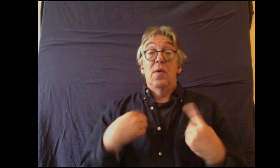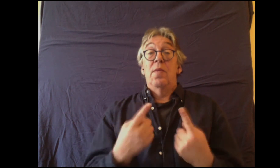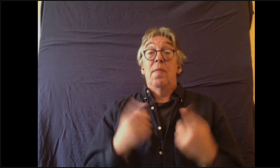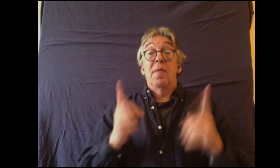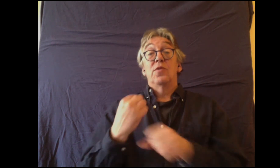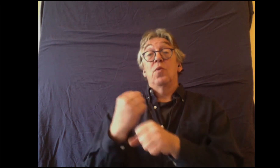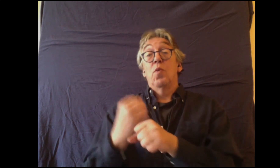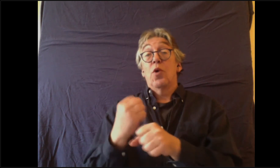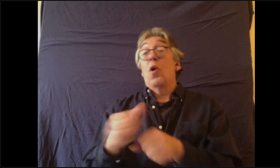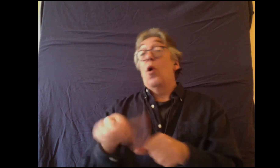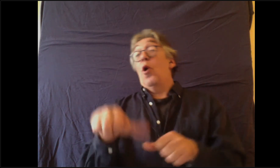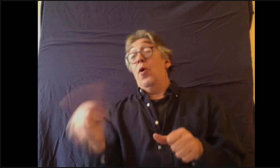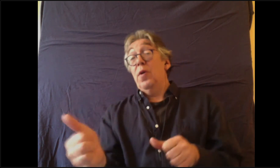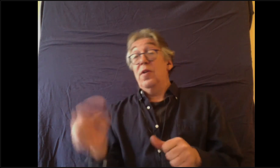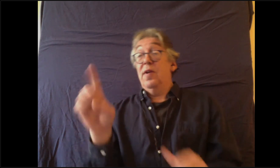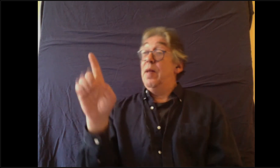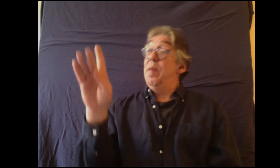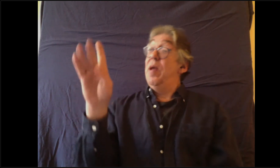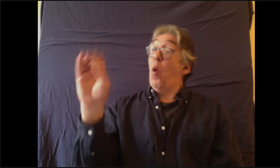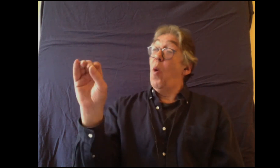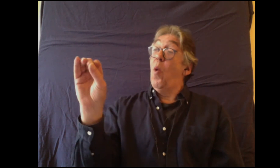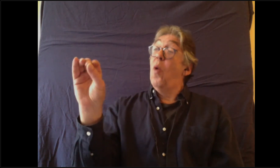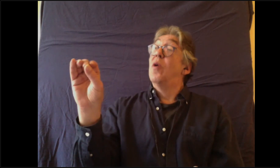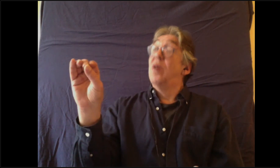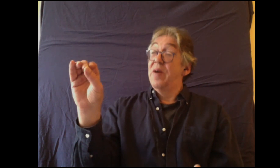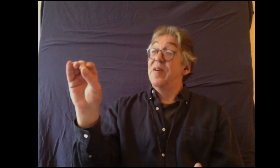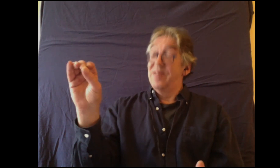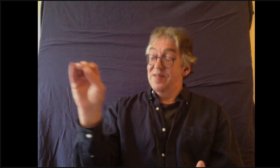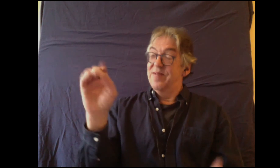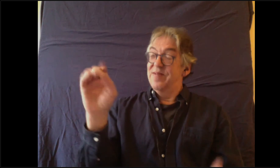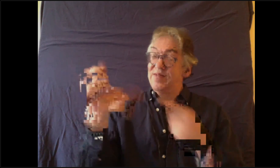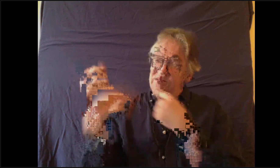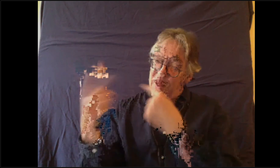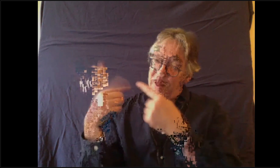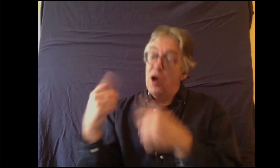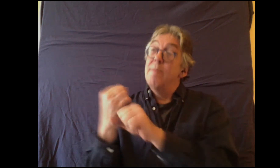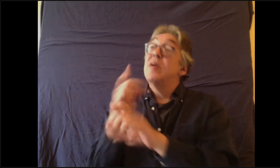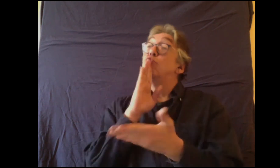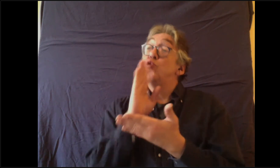other DPOs to make sure that DPOs from the Global South